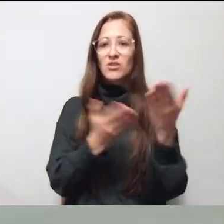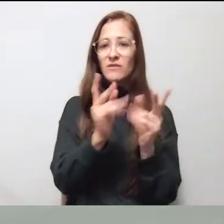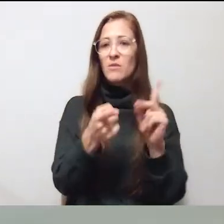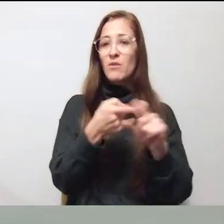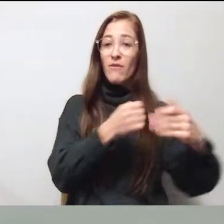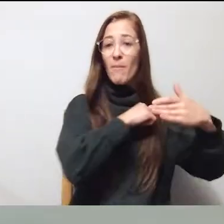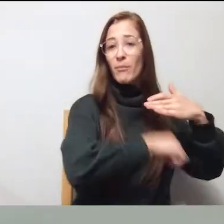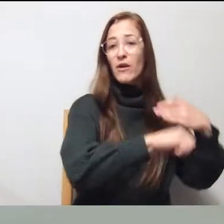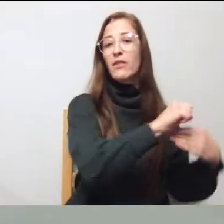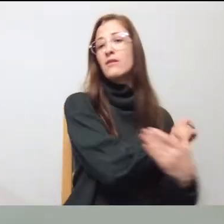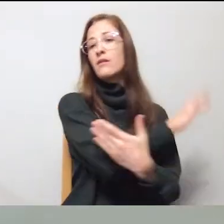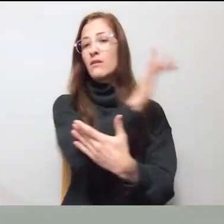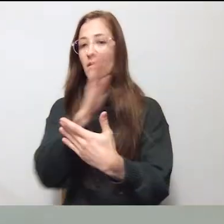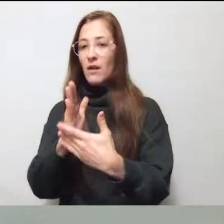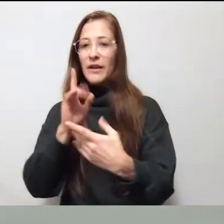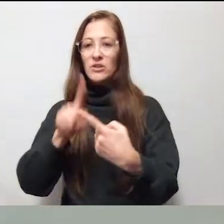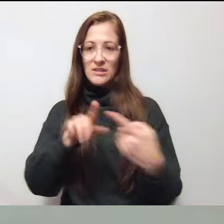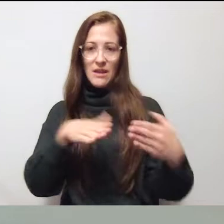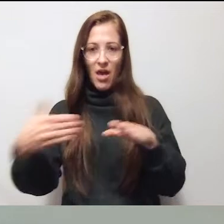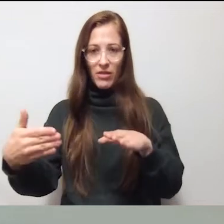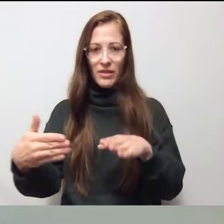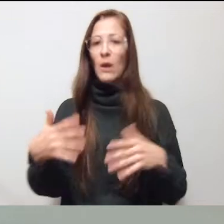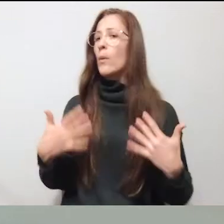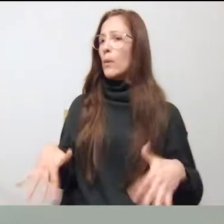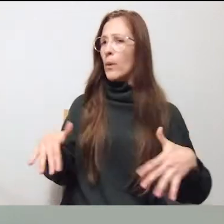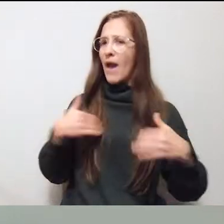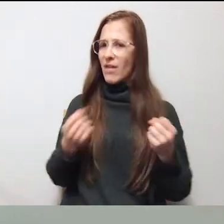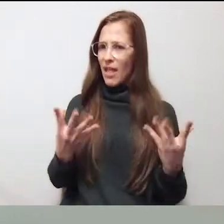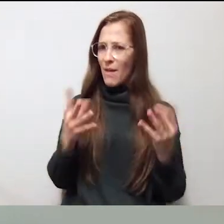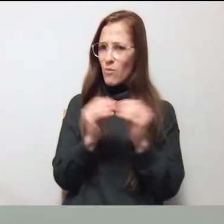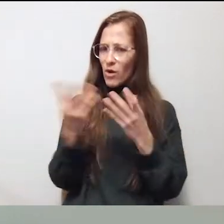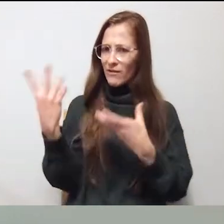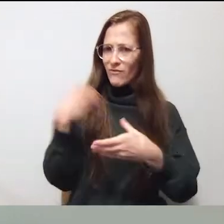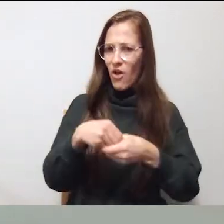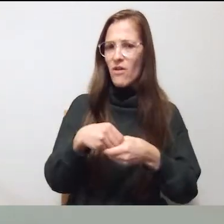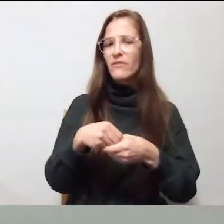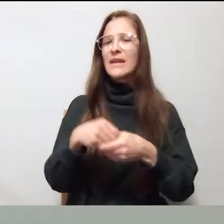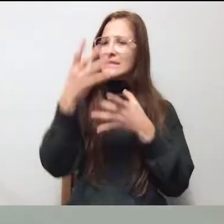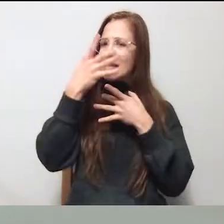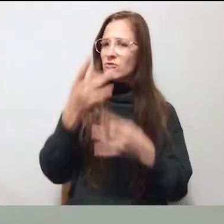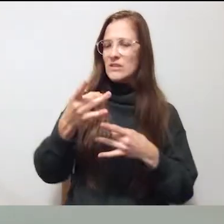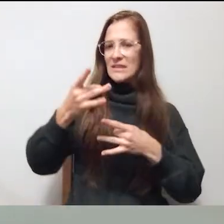So yes, there is so much more that you do and it's interesting to think of.